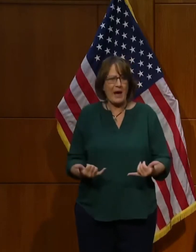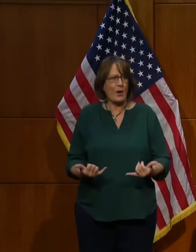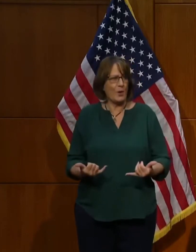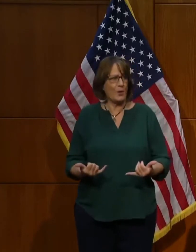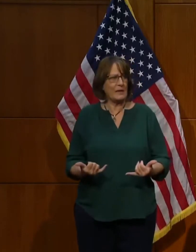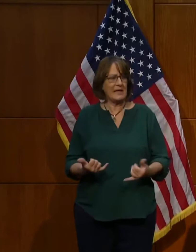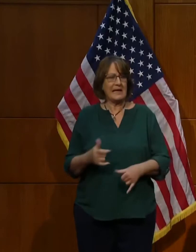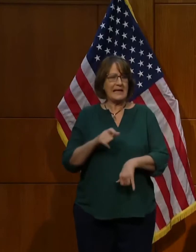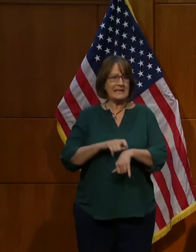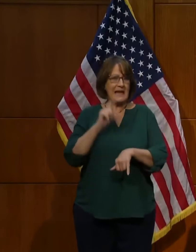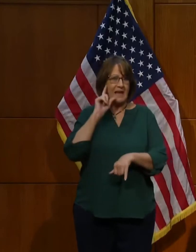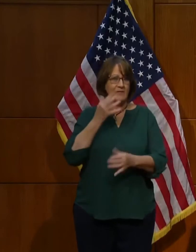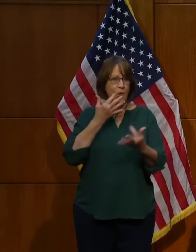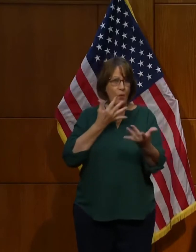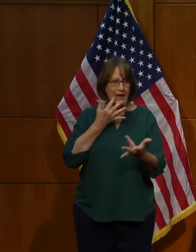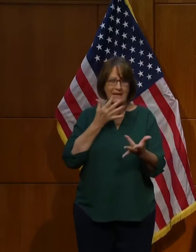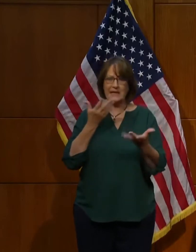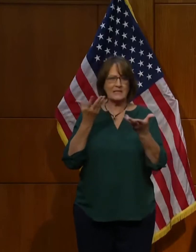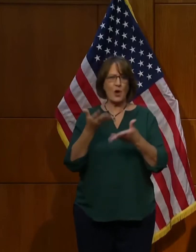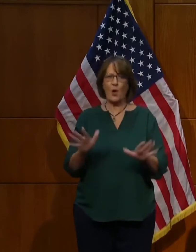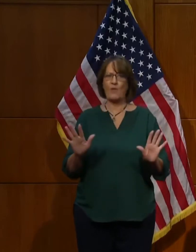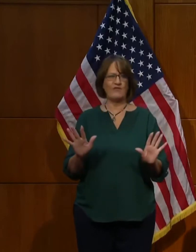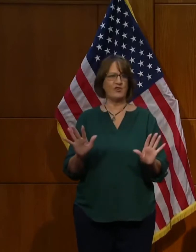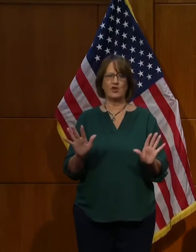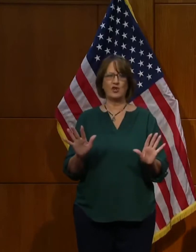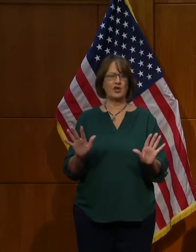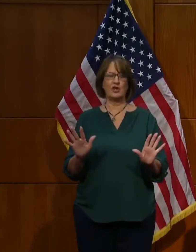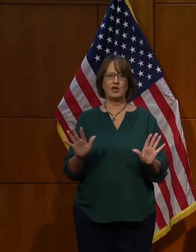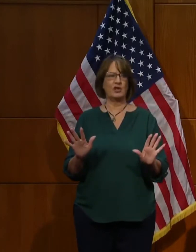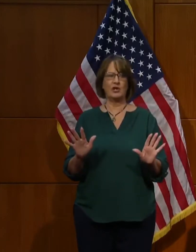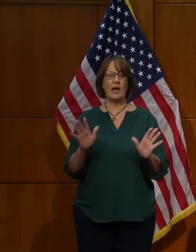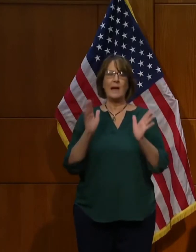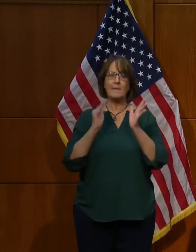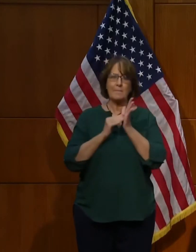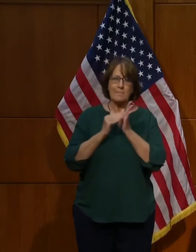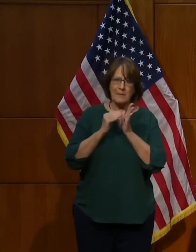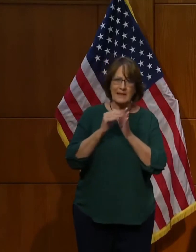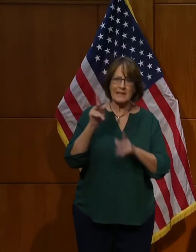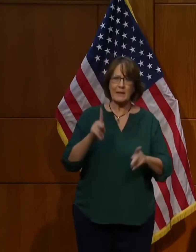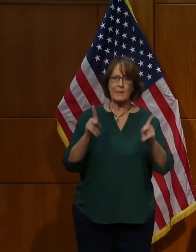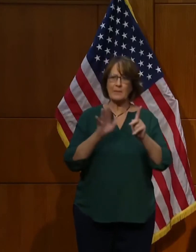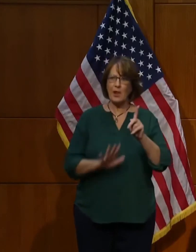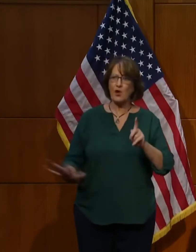waiting is over. Millions of people around the world have been